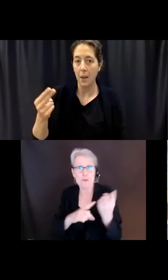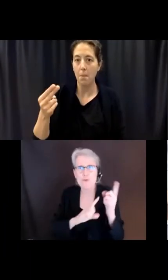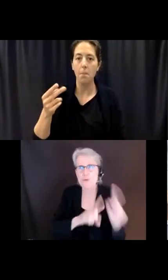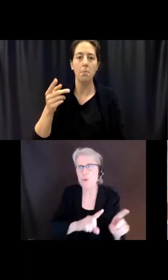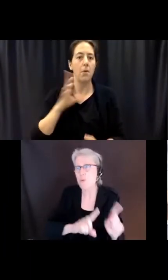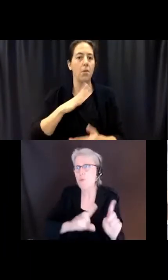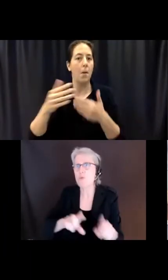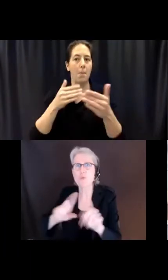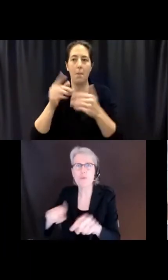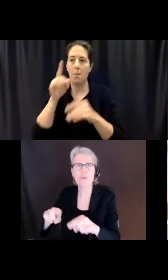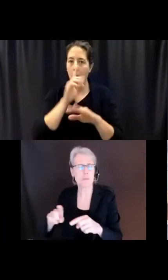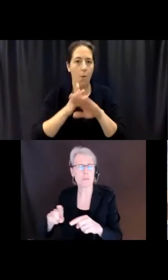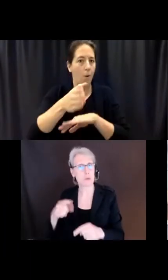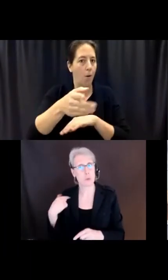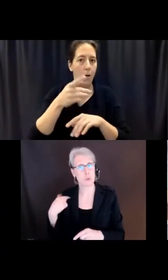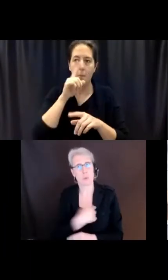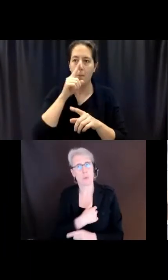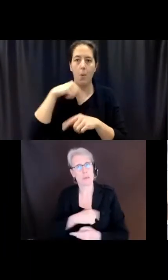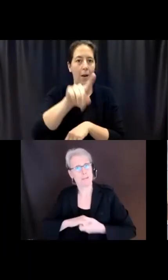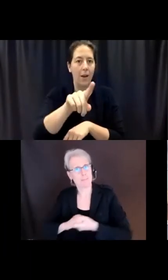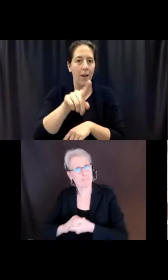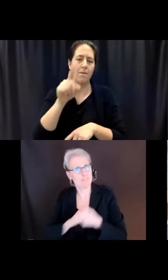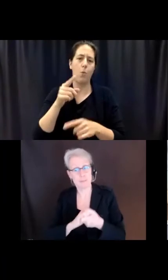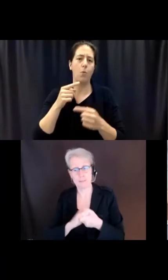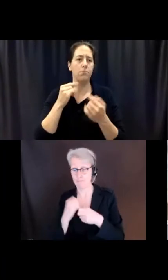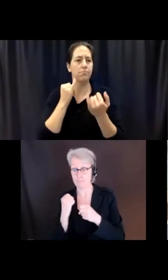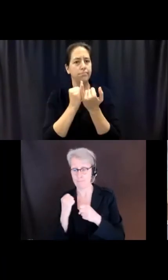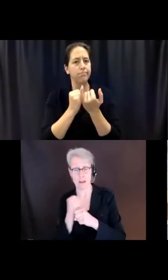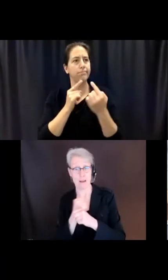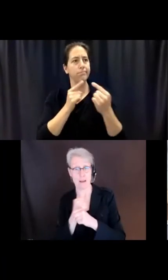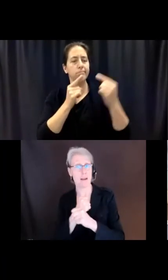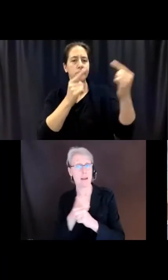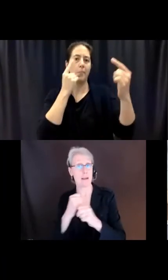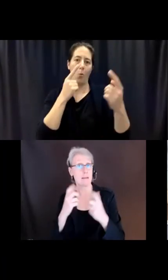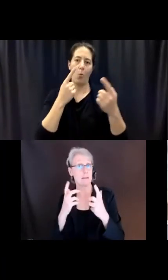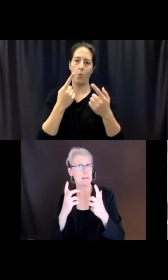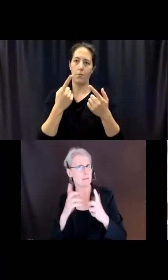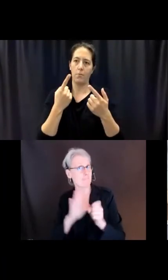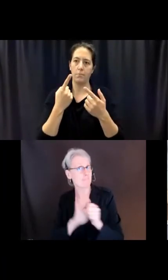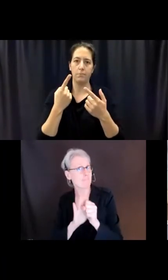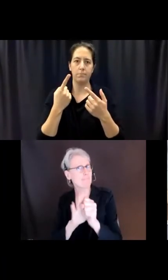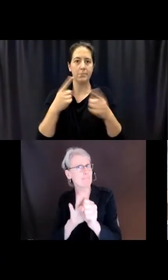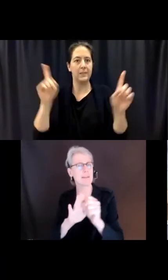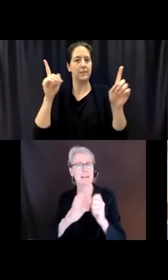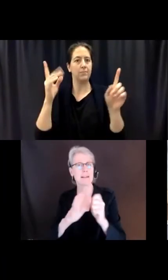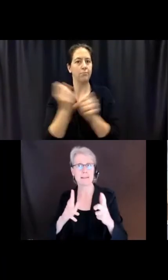IT TO HAPPEN, THEN I DO BELIEVE WE WILL HAVE A MORE ACCESSIBLE AND INCLUSIVE SOCIETY. THAT'S